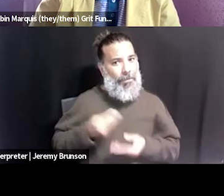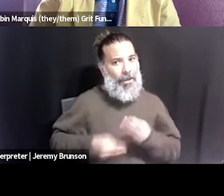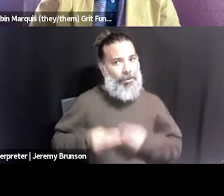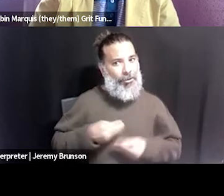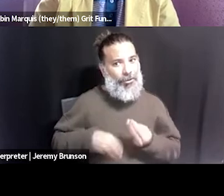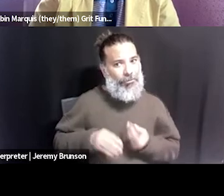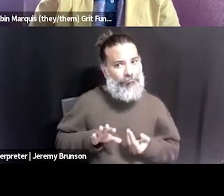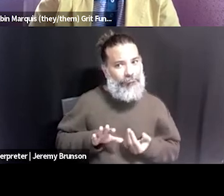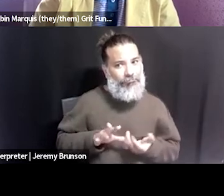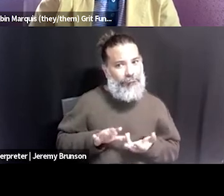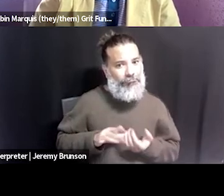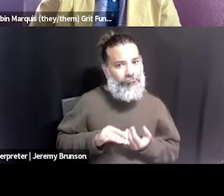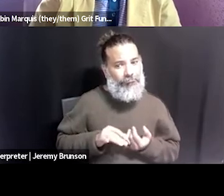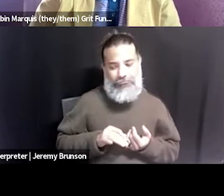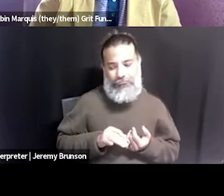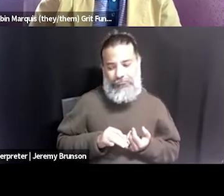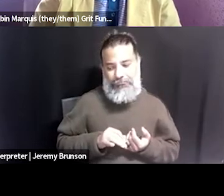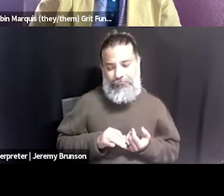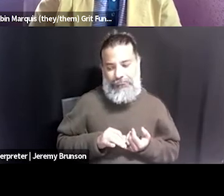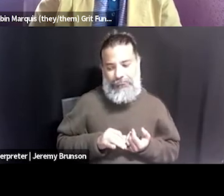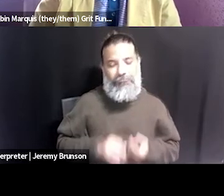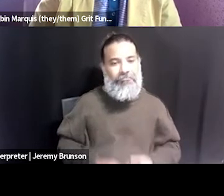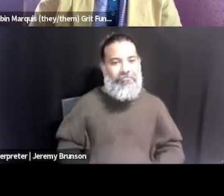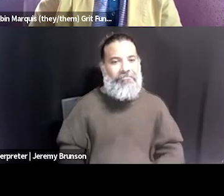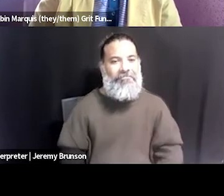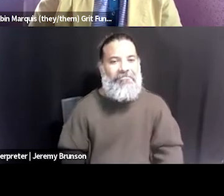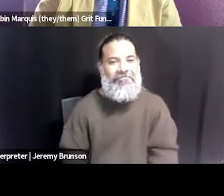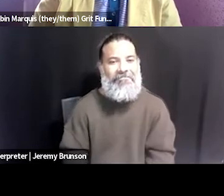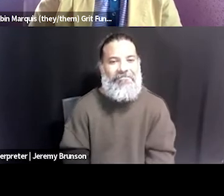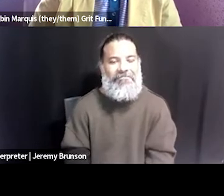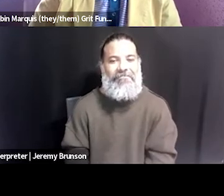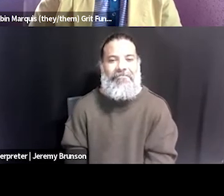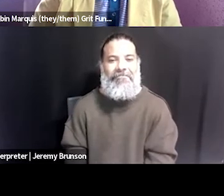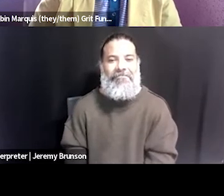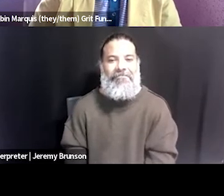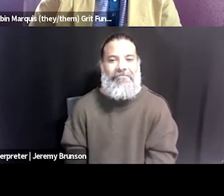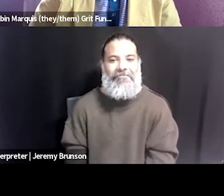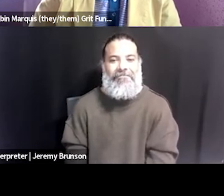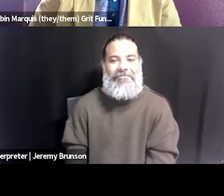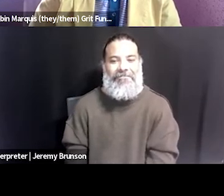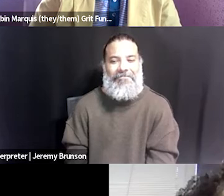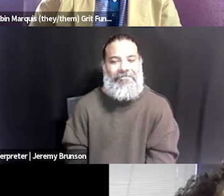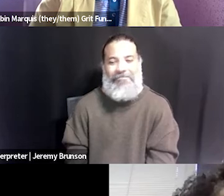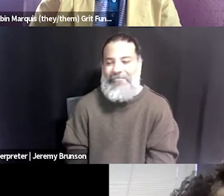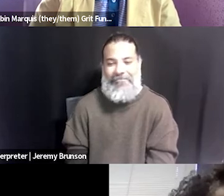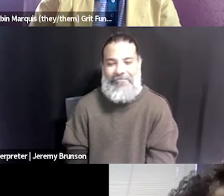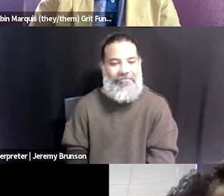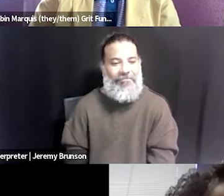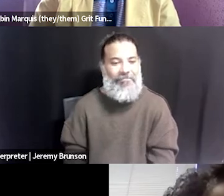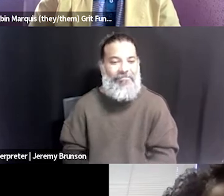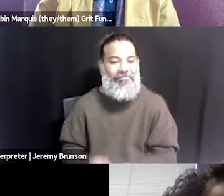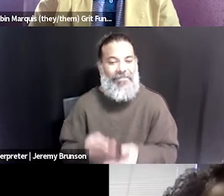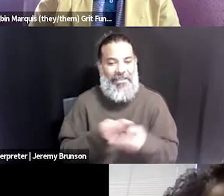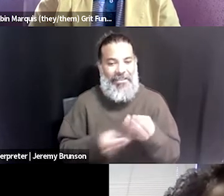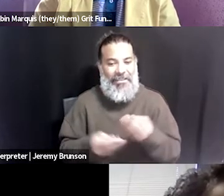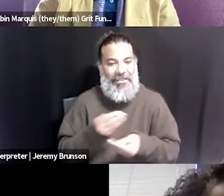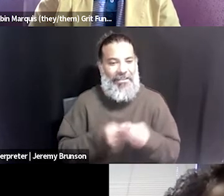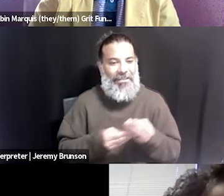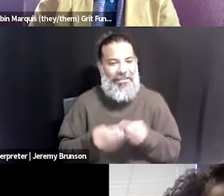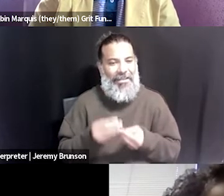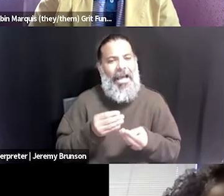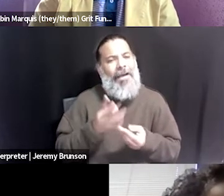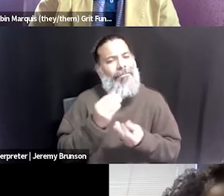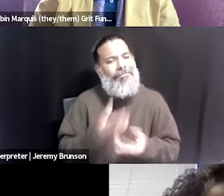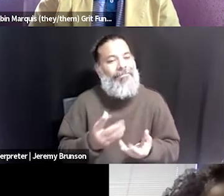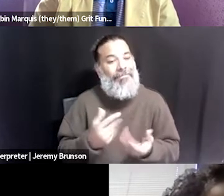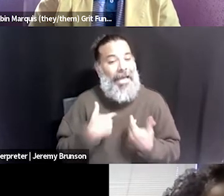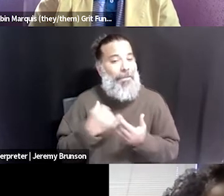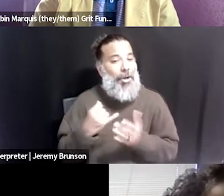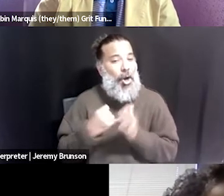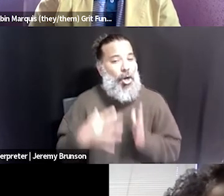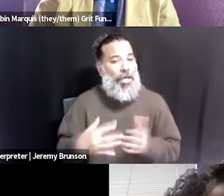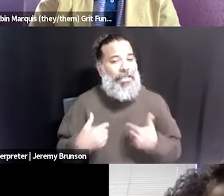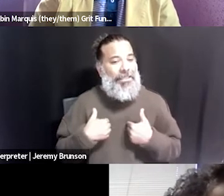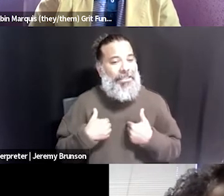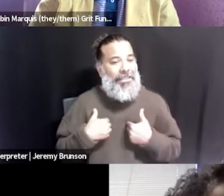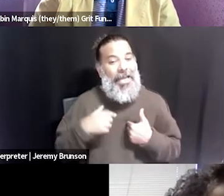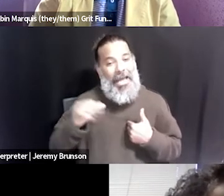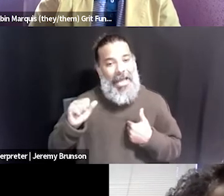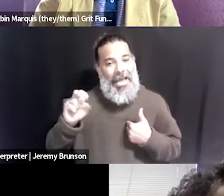I don't, the budgets are, I will say like aim an artist too and animater and when I